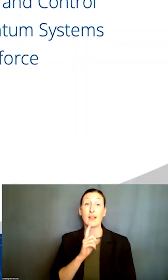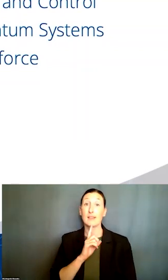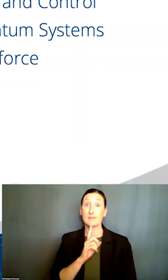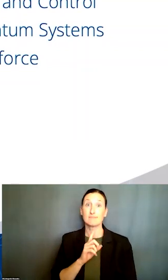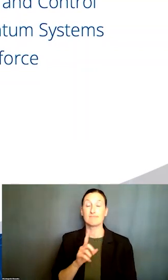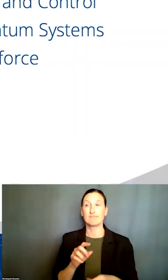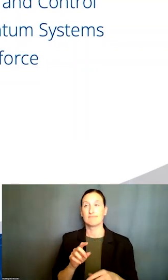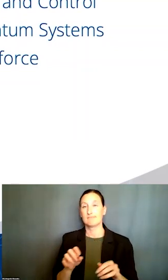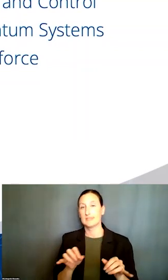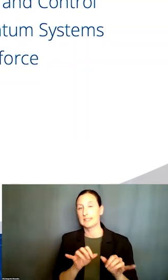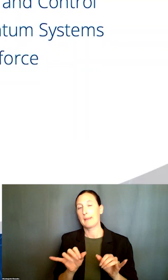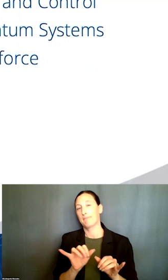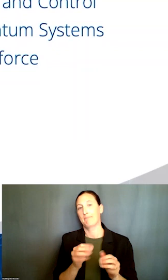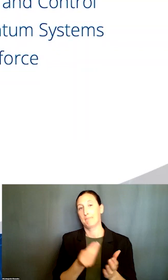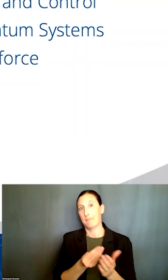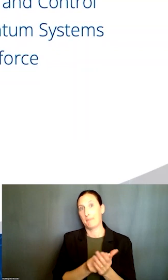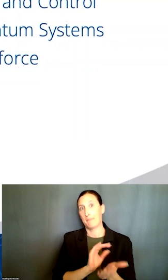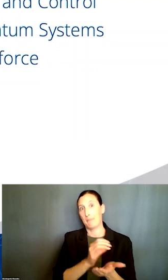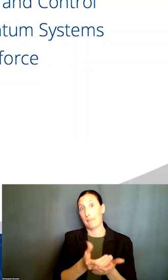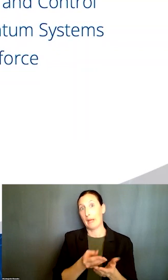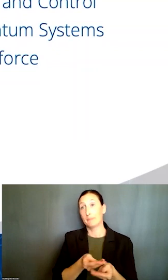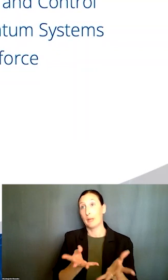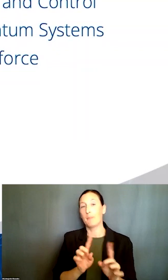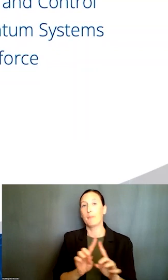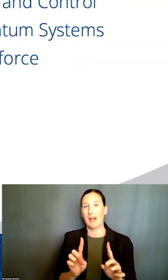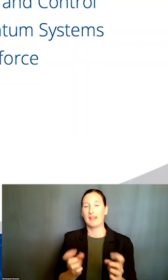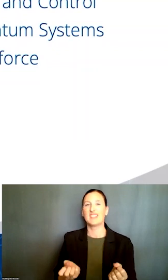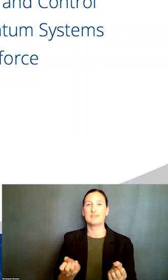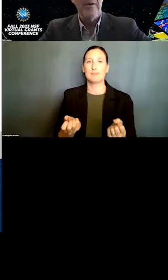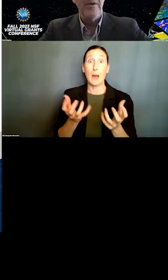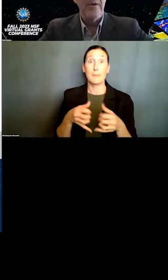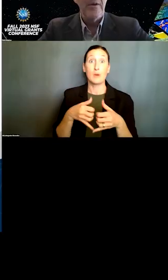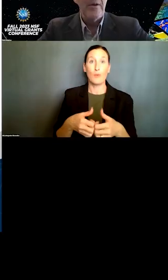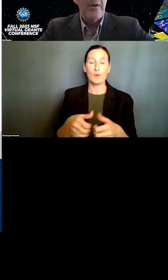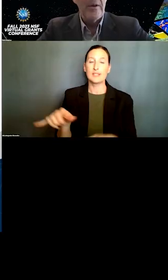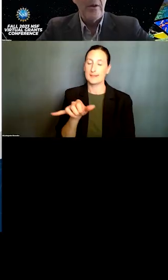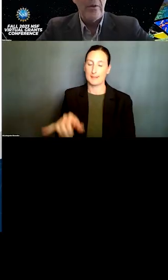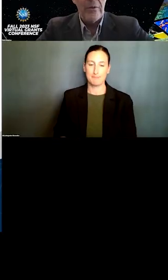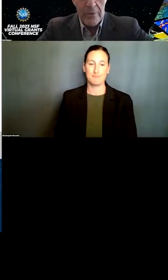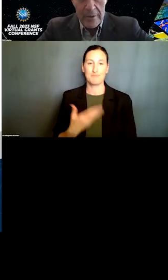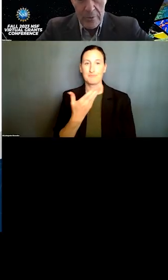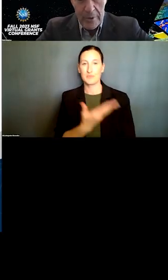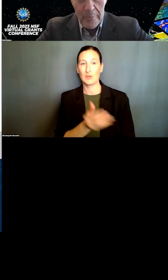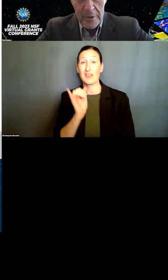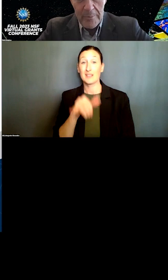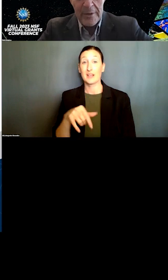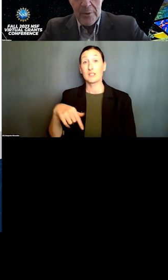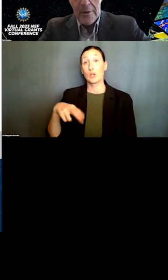but the same number of awards spread out across the country. That's quantum leap. That's one of